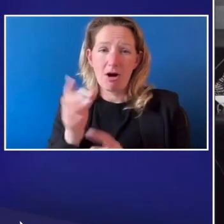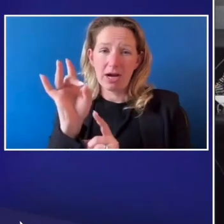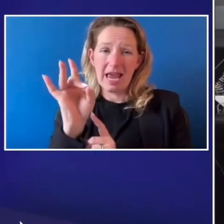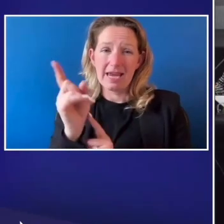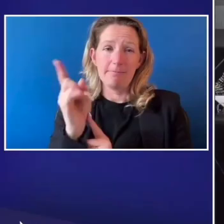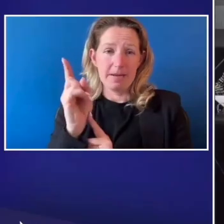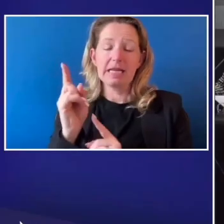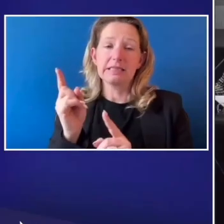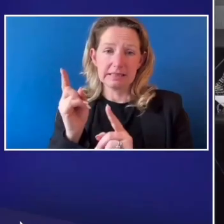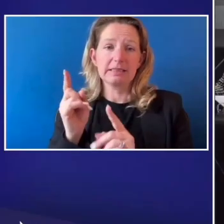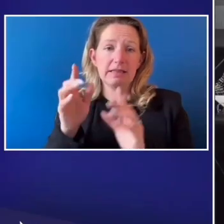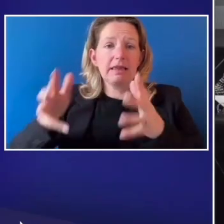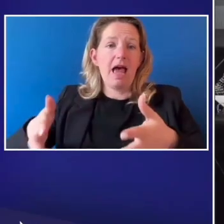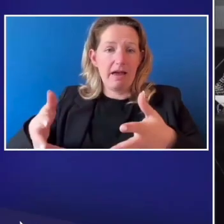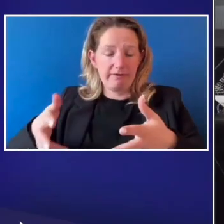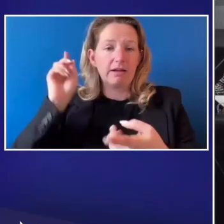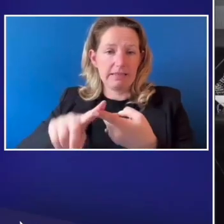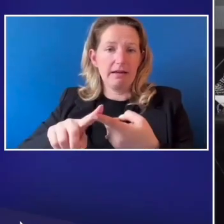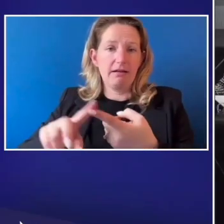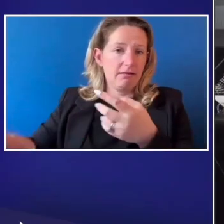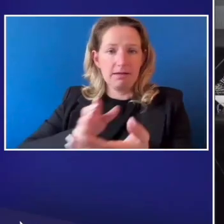I do have a couple of housekeeping pieces. We may not get to all of these cards.